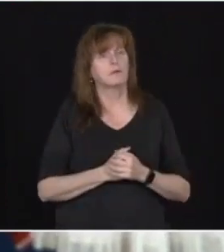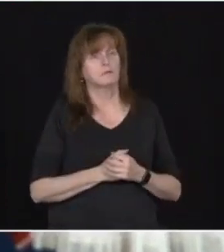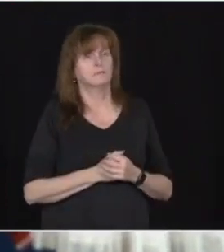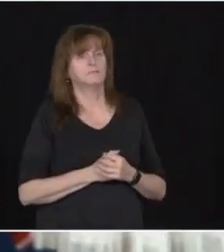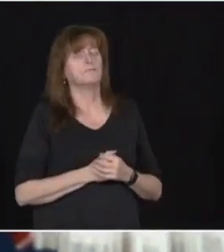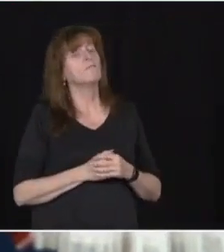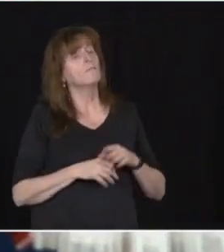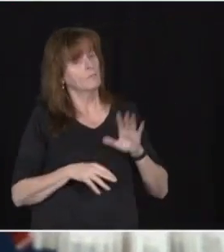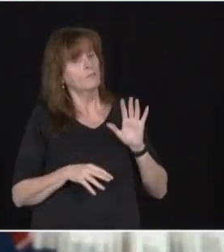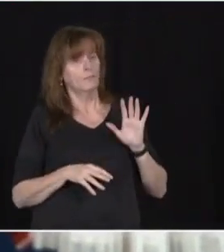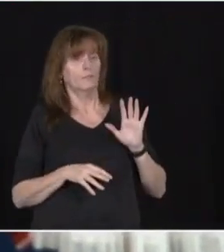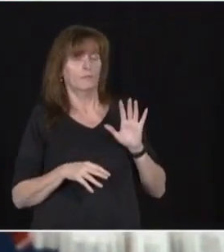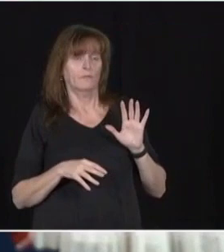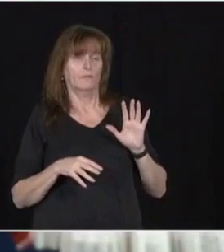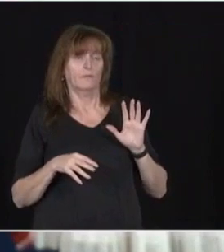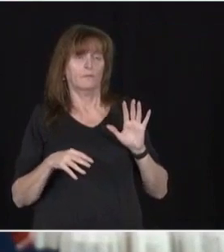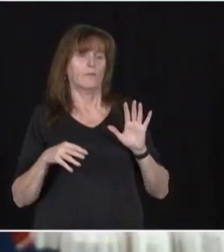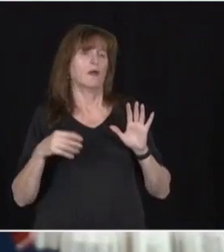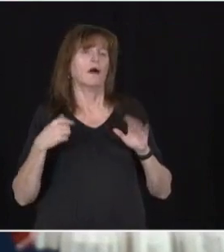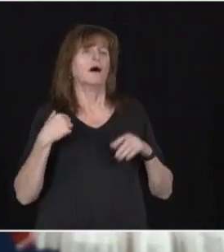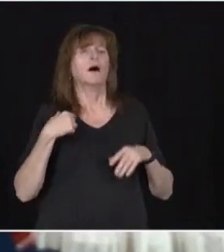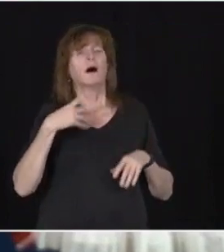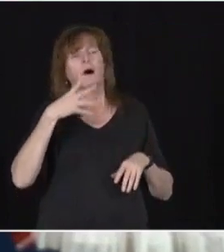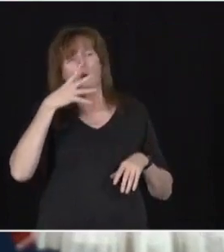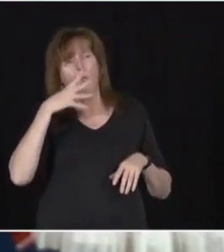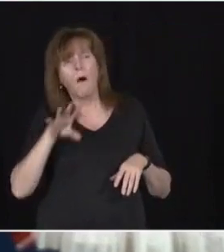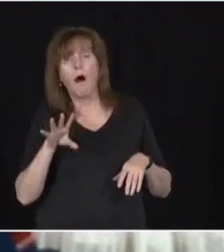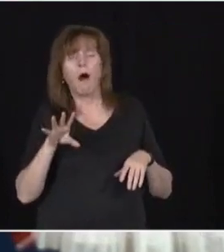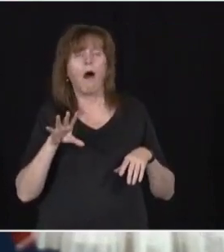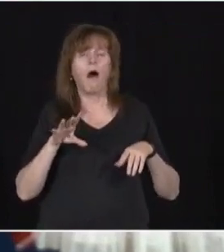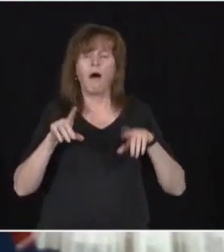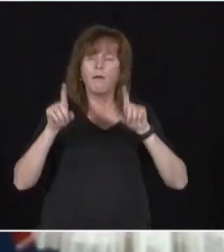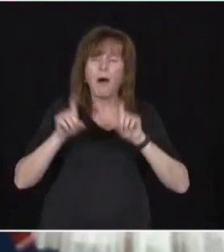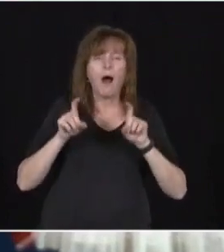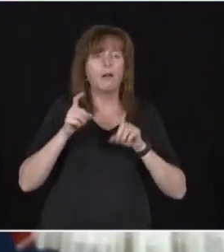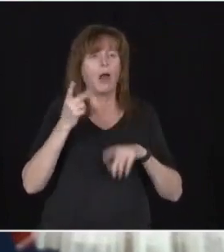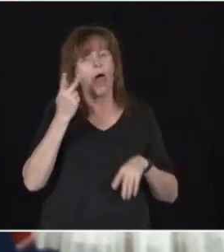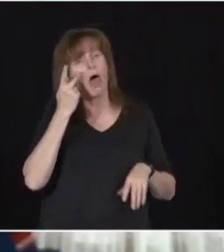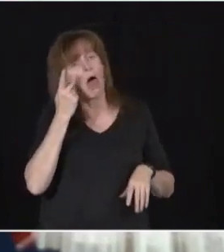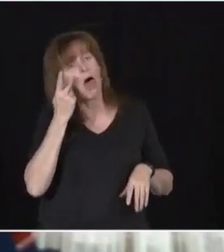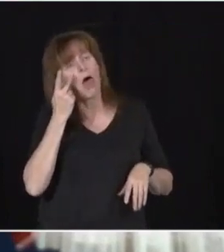when it comes to our kids were not going to take that chance.